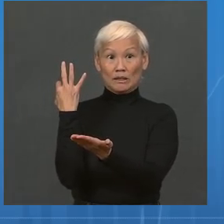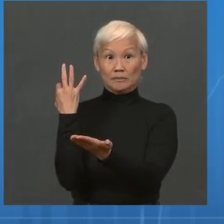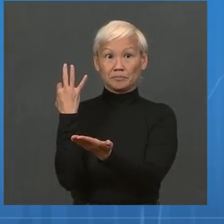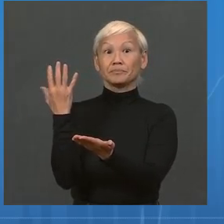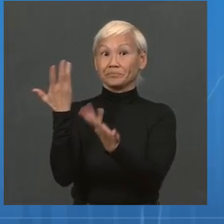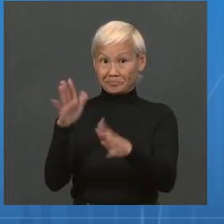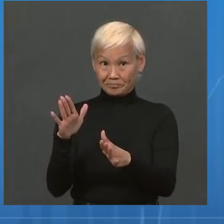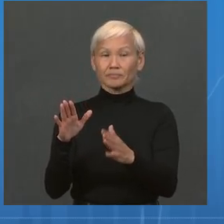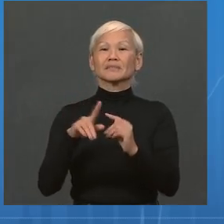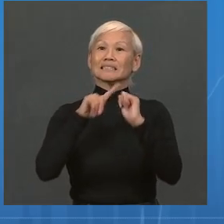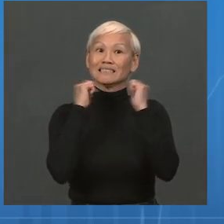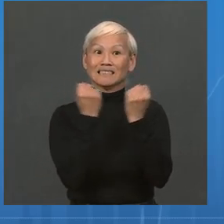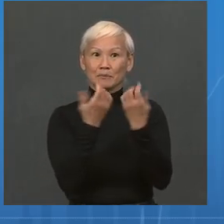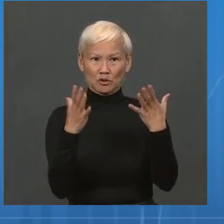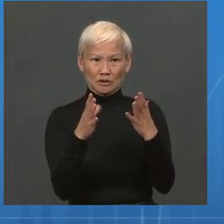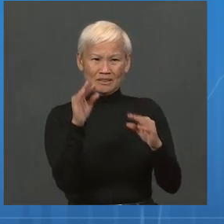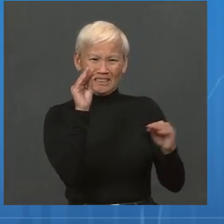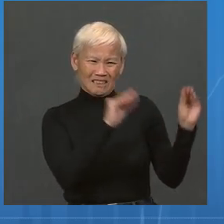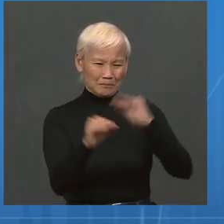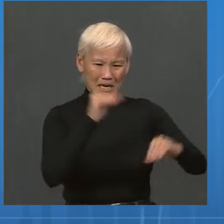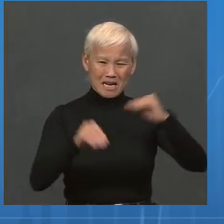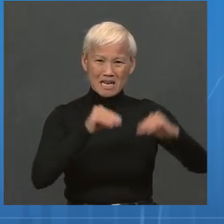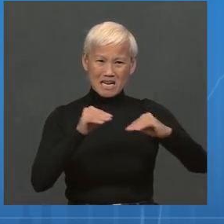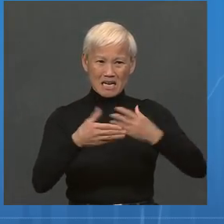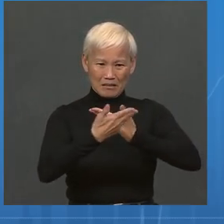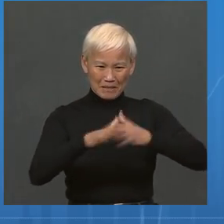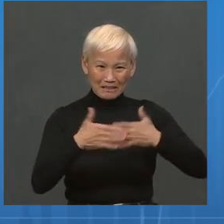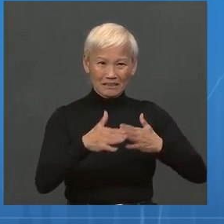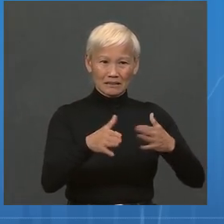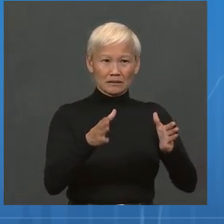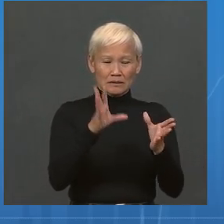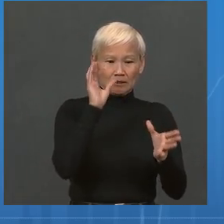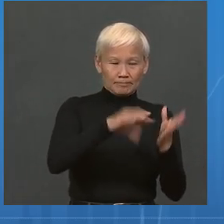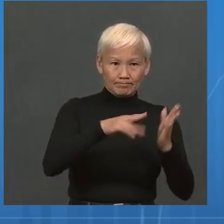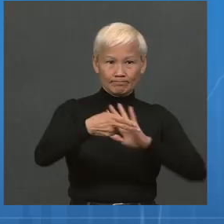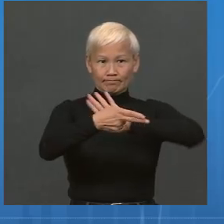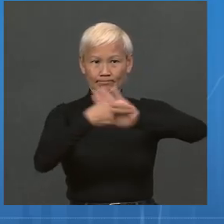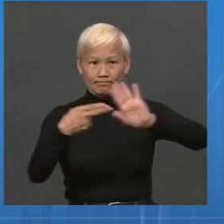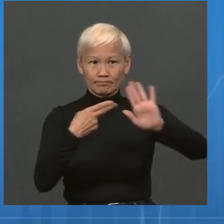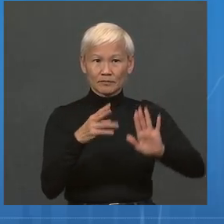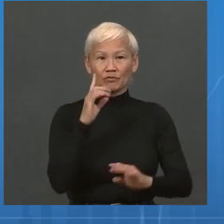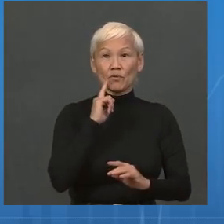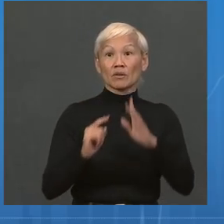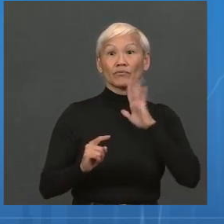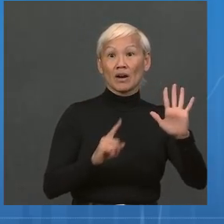specifically formulated for kids ages 5 through 11 into specialized containers